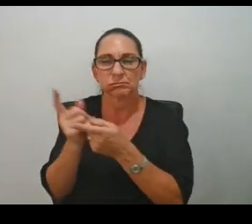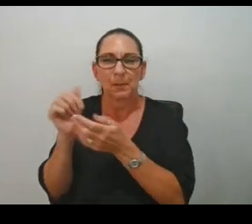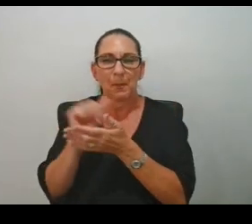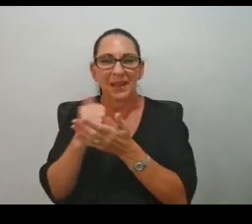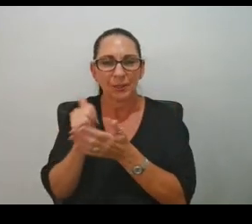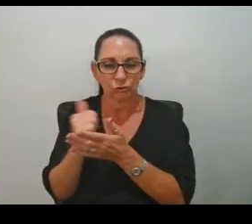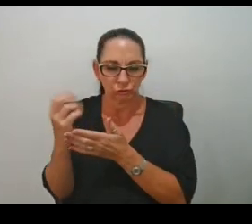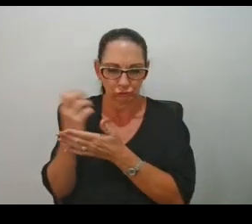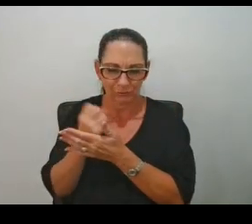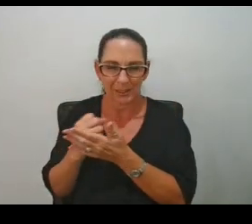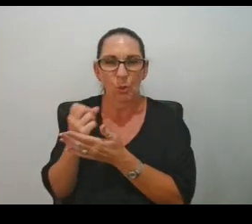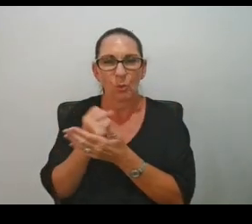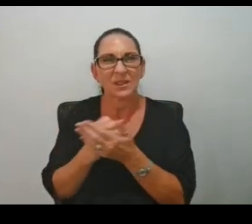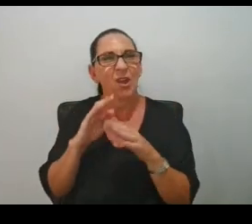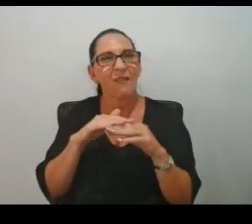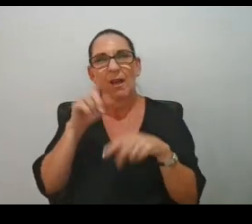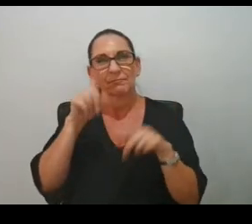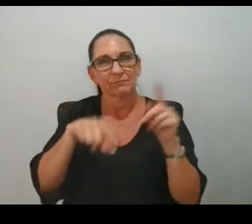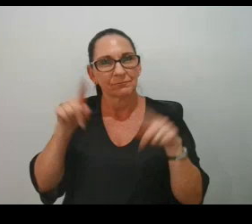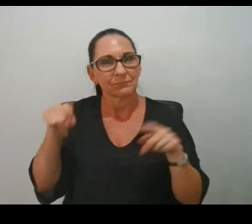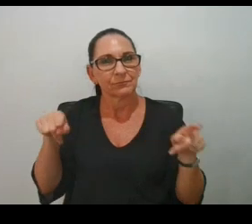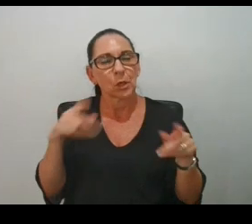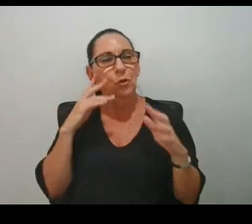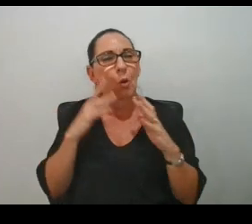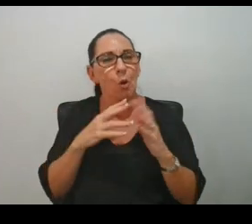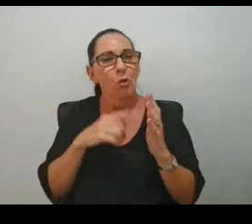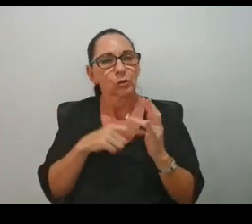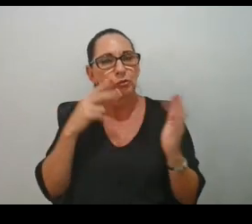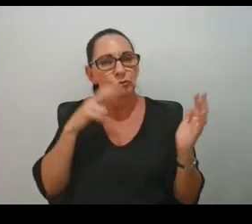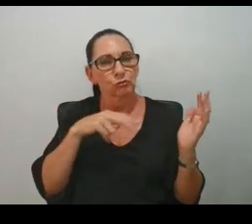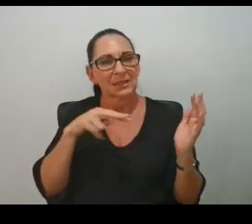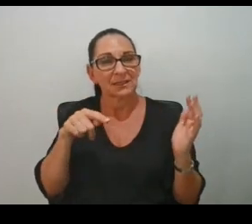issues so I encourage you to go on there those publications can be done downloaded and printed